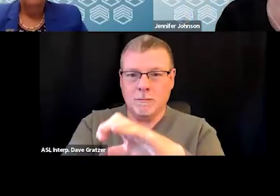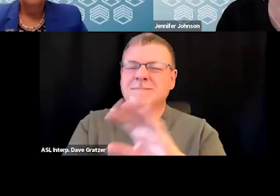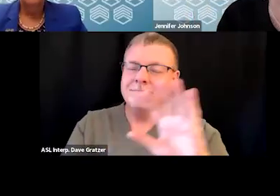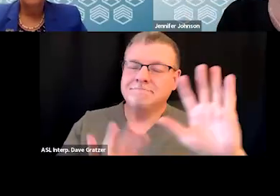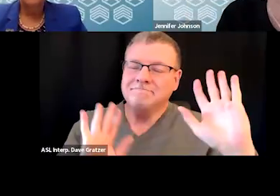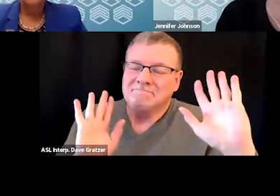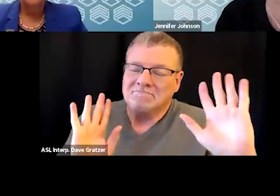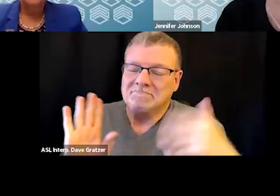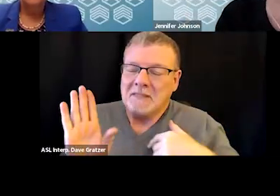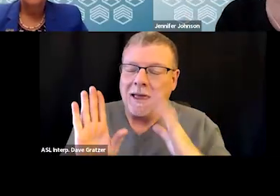I'm gonna get off my soapbox.